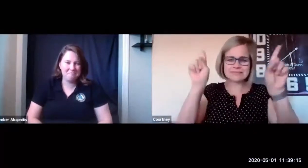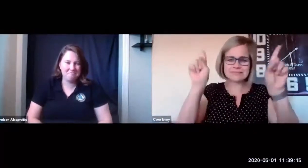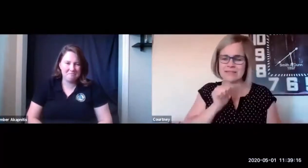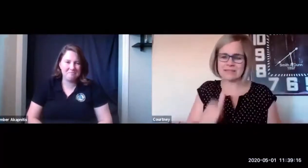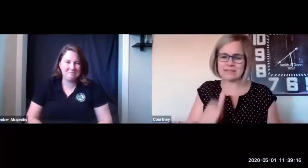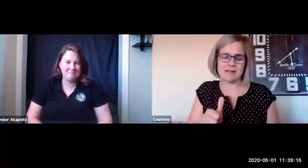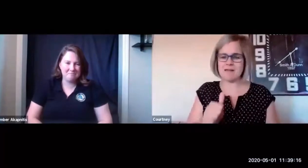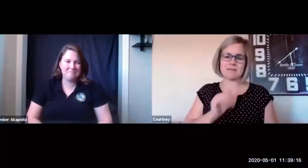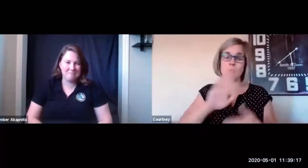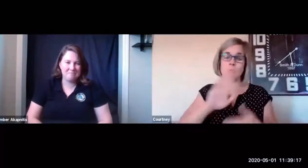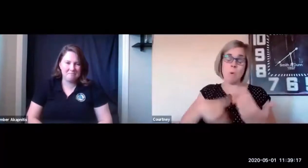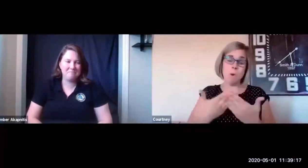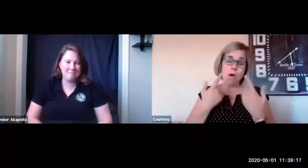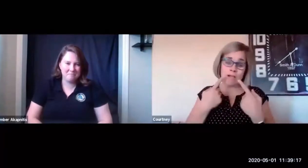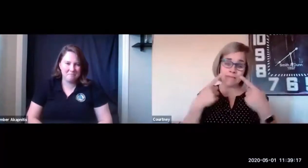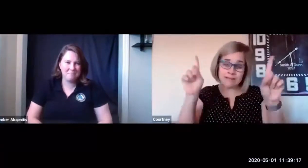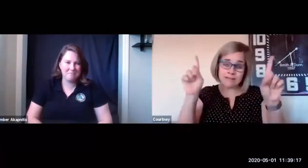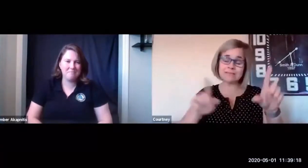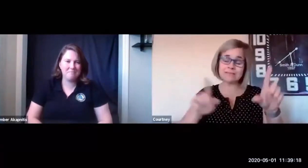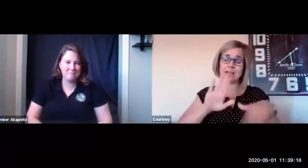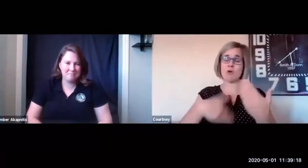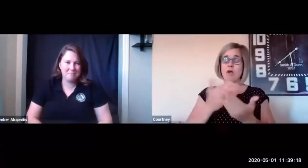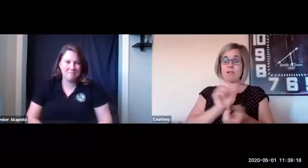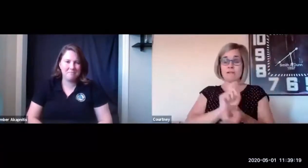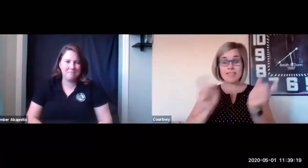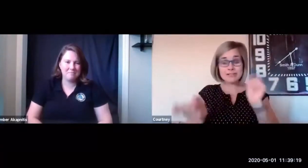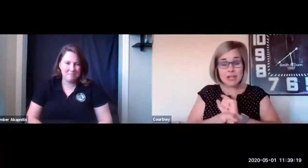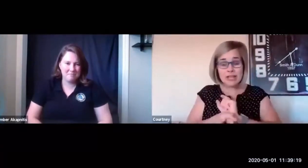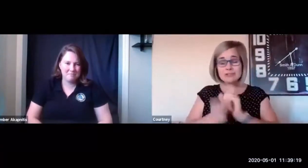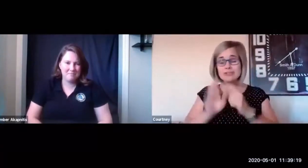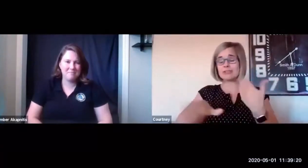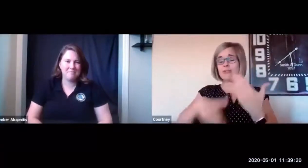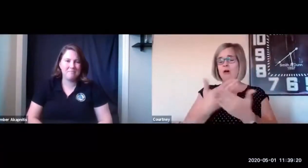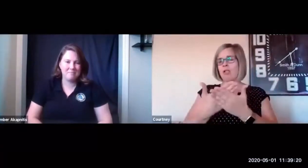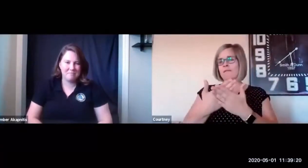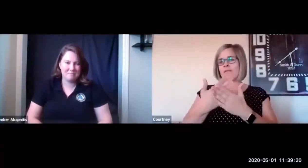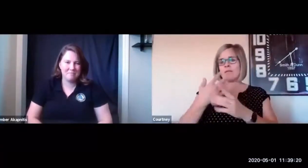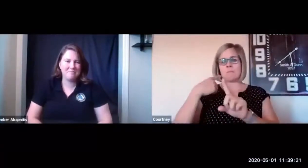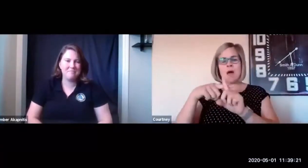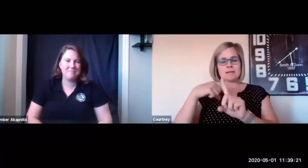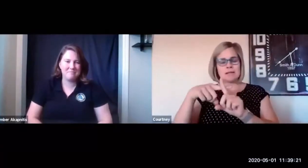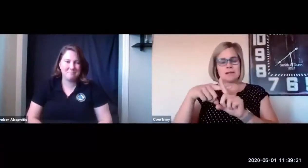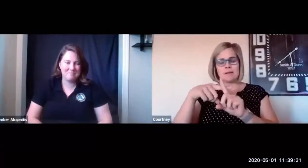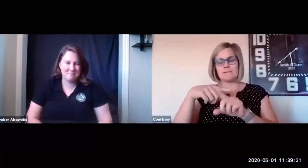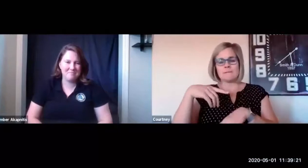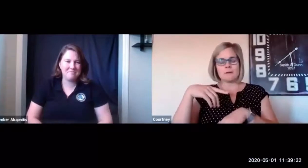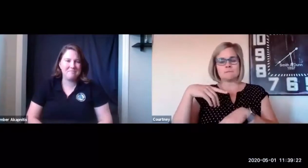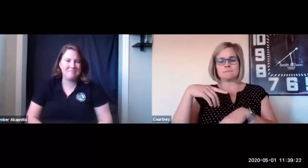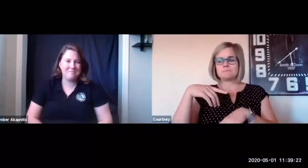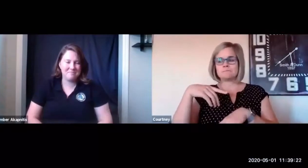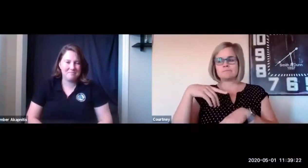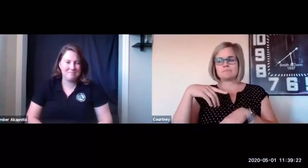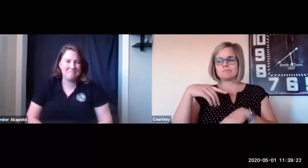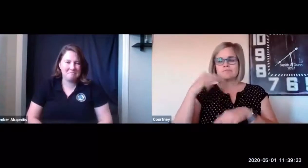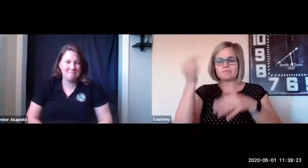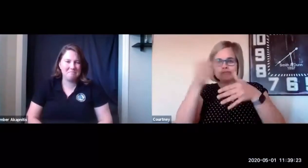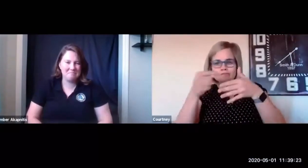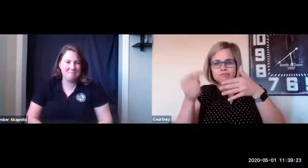then I'm not going to be successful. All of the success, all of the change all of the